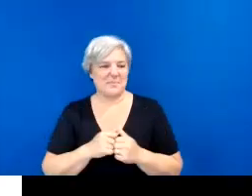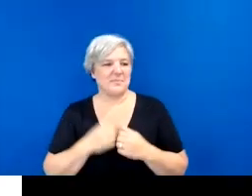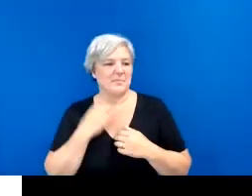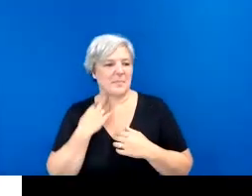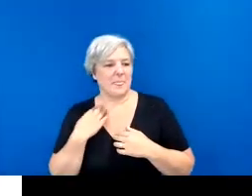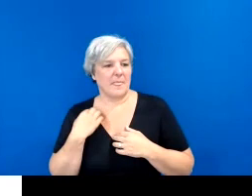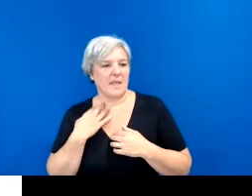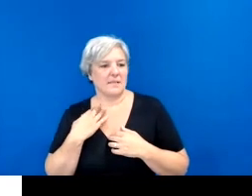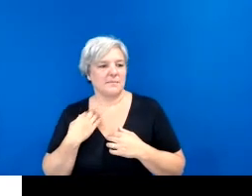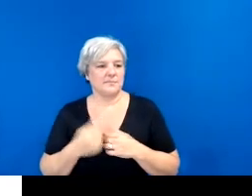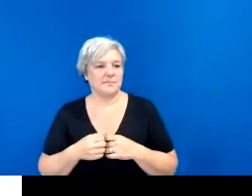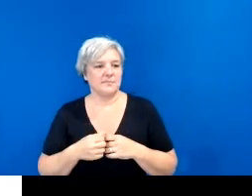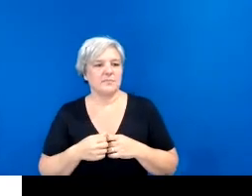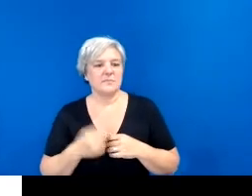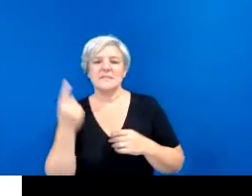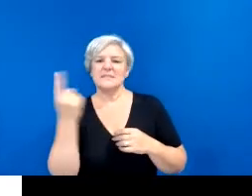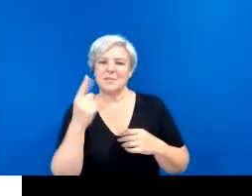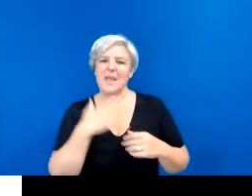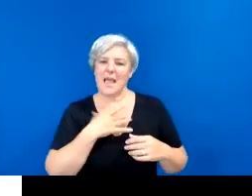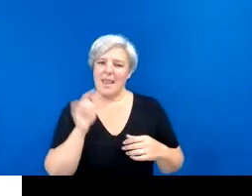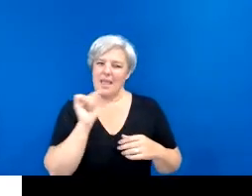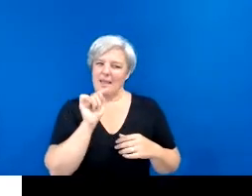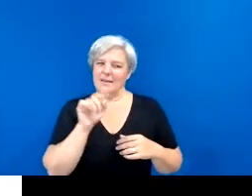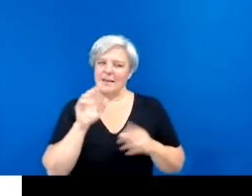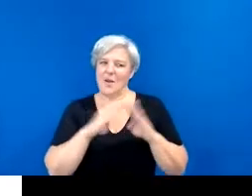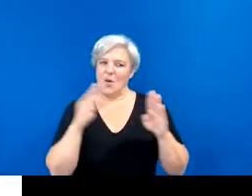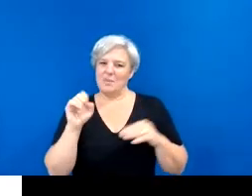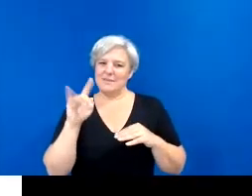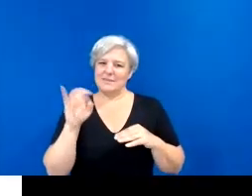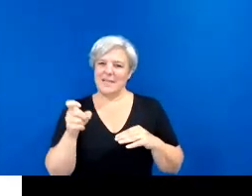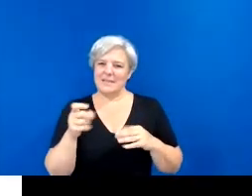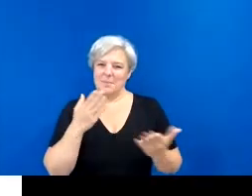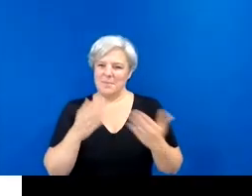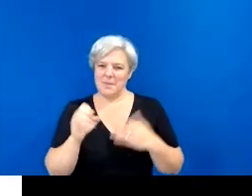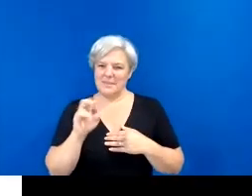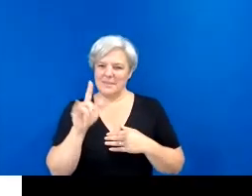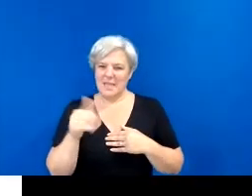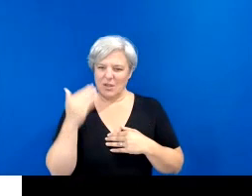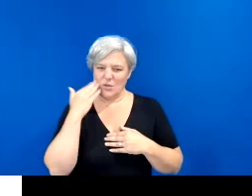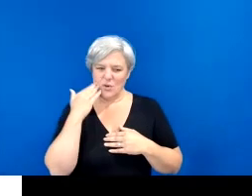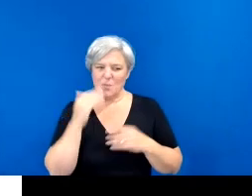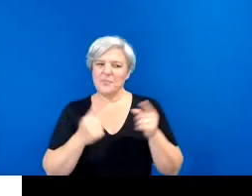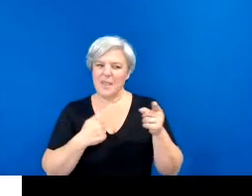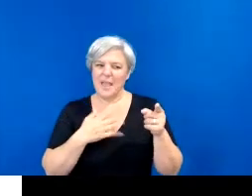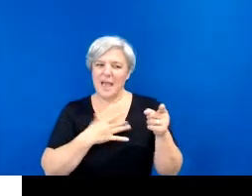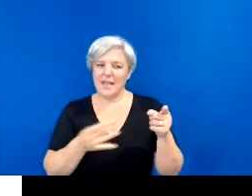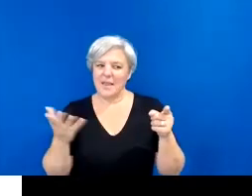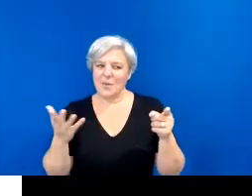And something that I like about OpenStax I haven't actually seen. And Sally, you might know more about this is it has a really transparent